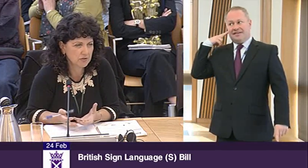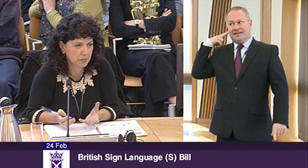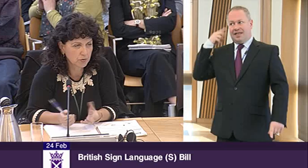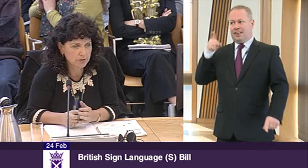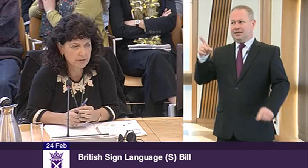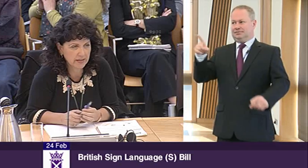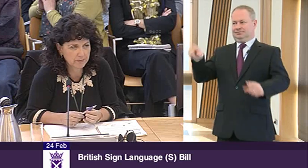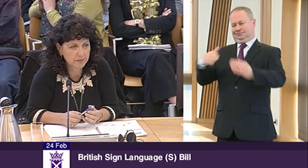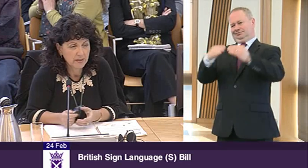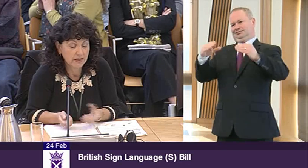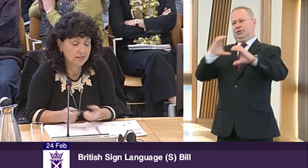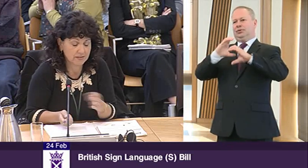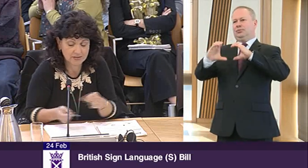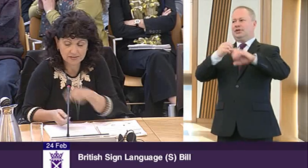it comes within communication support.